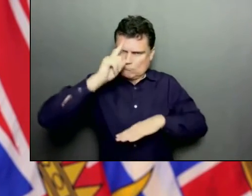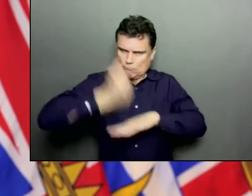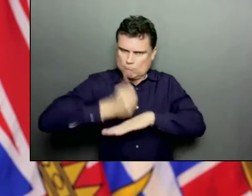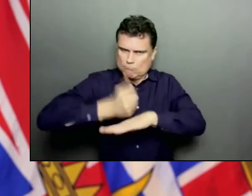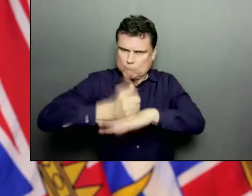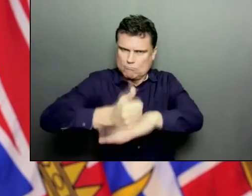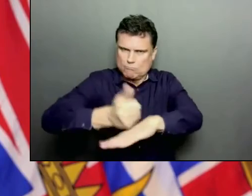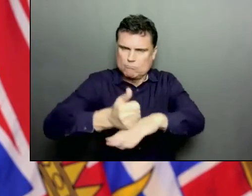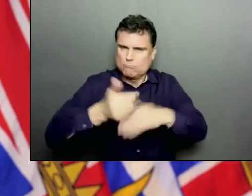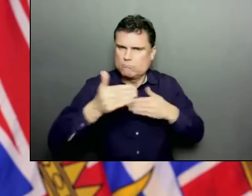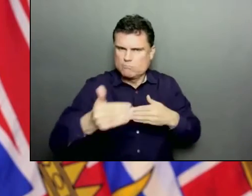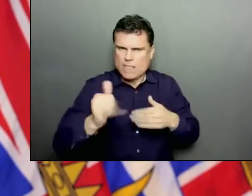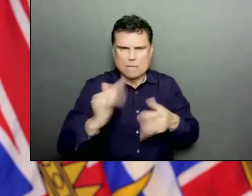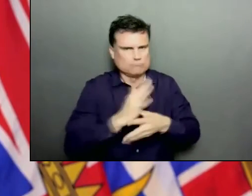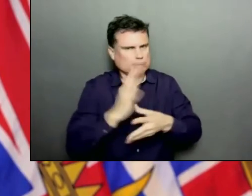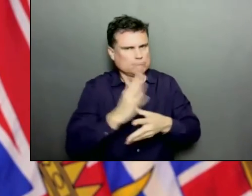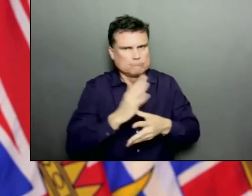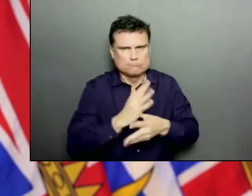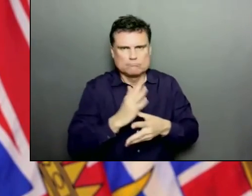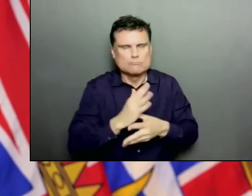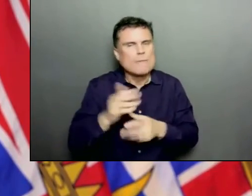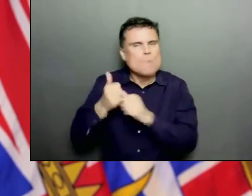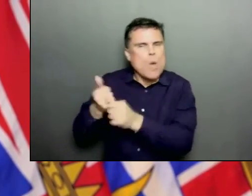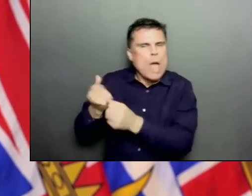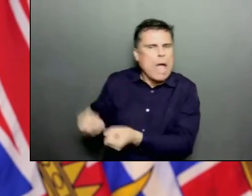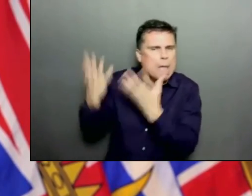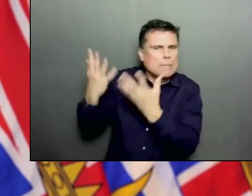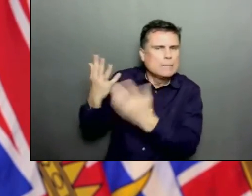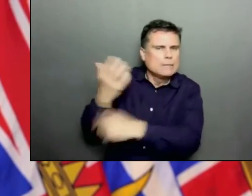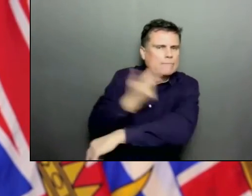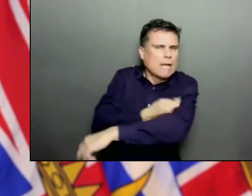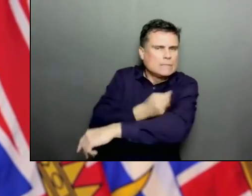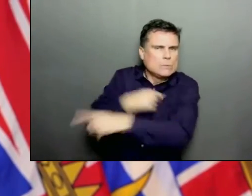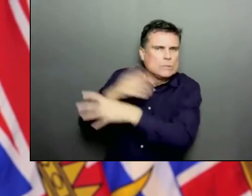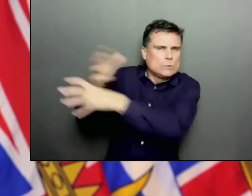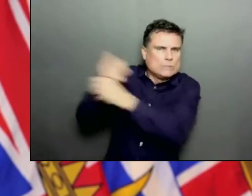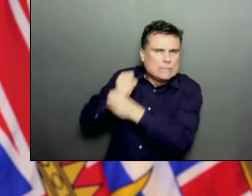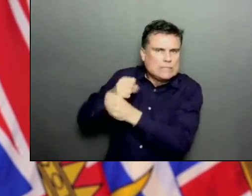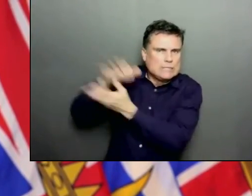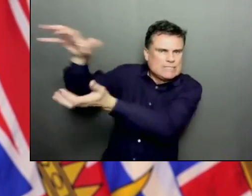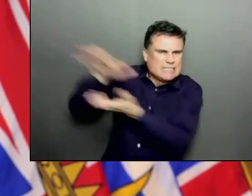But as more vaccine is available available, we will be expanding to others in the community.